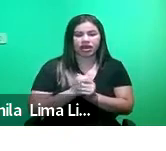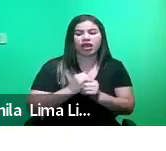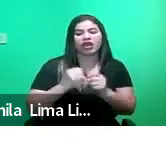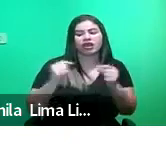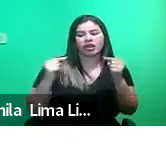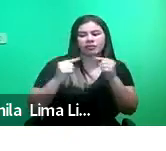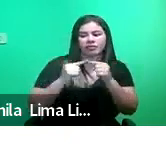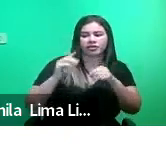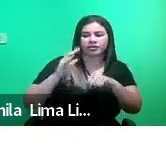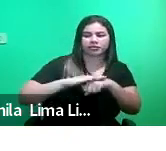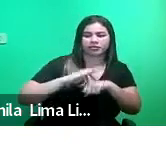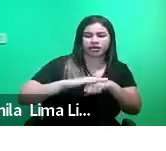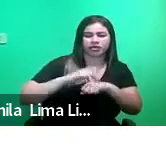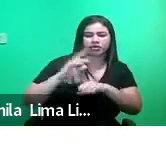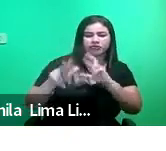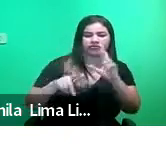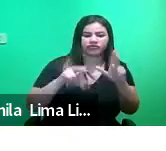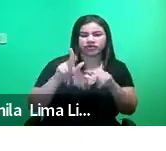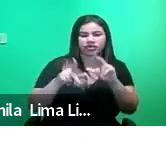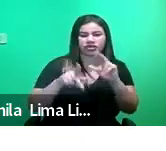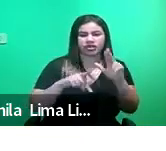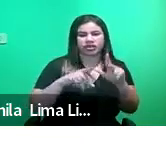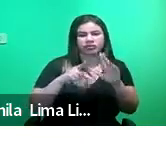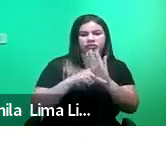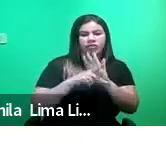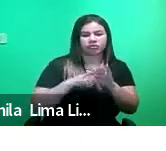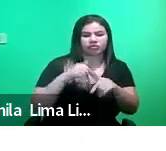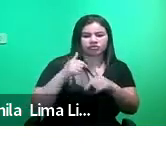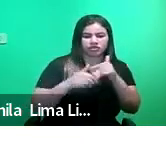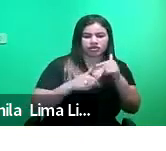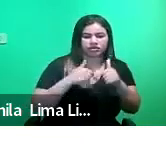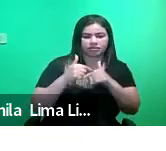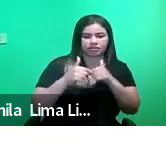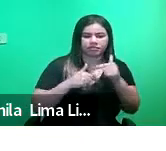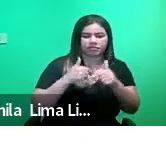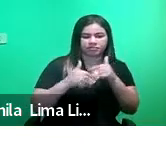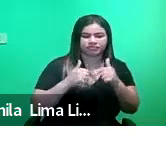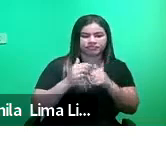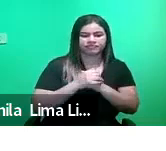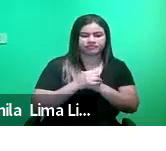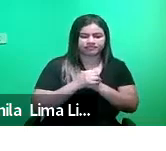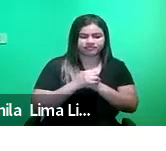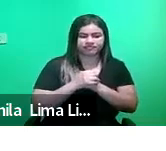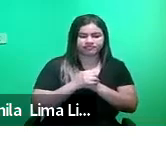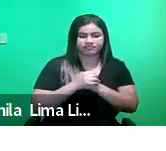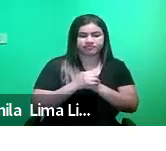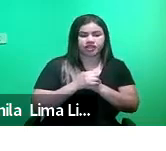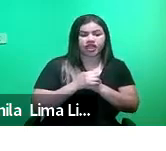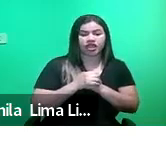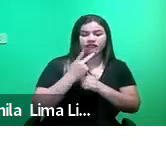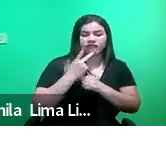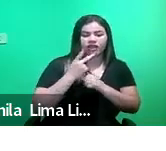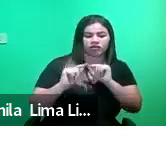through out this work work. Throughout this Throughout this book he says: Throughout this book he says: We know that the basic law of